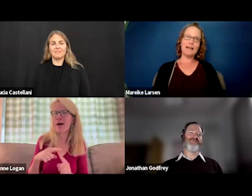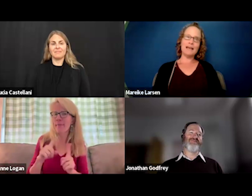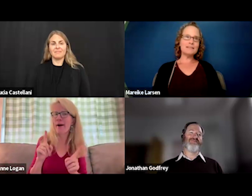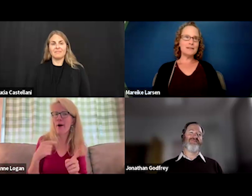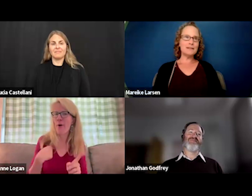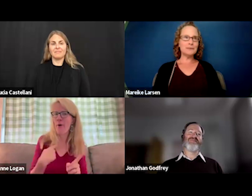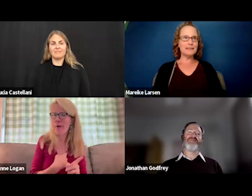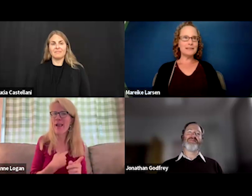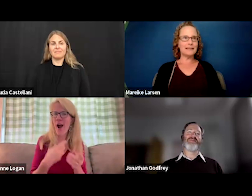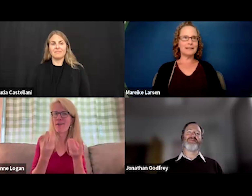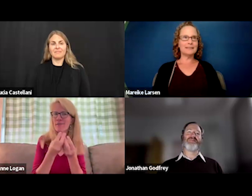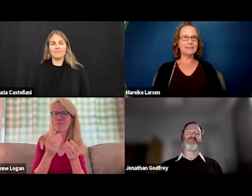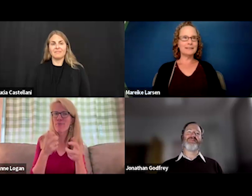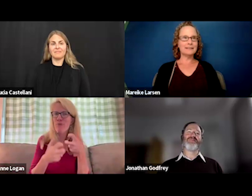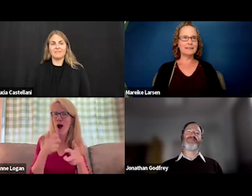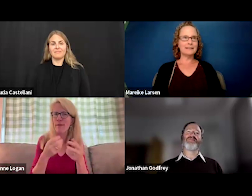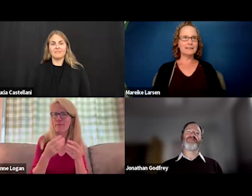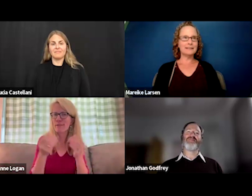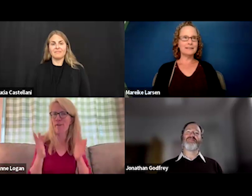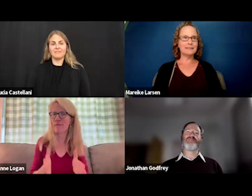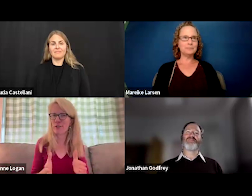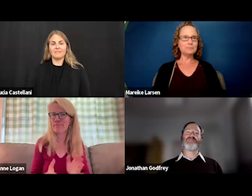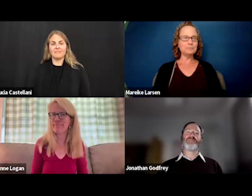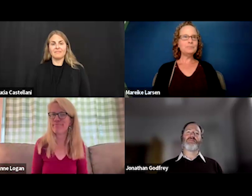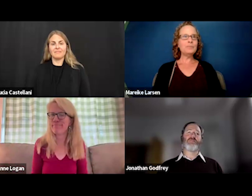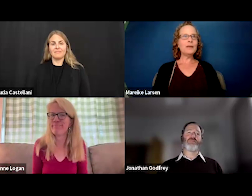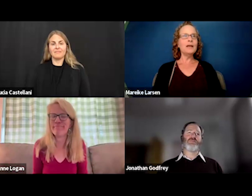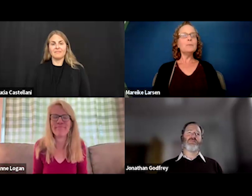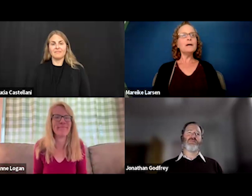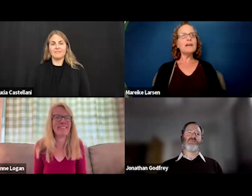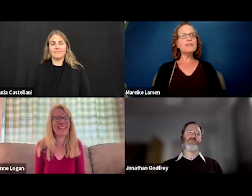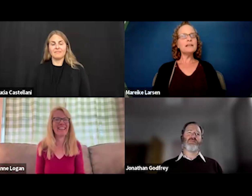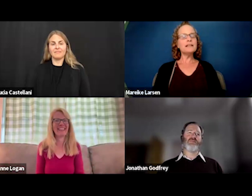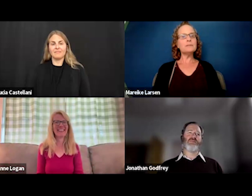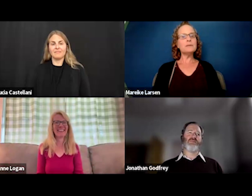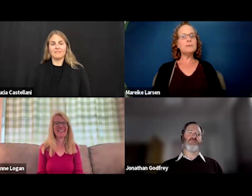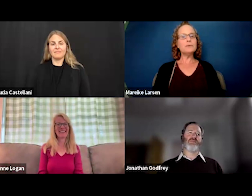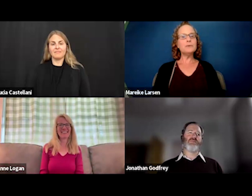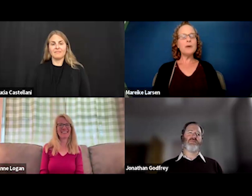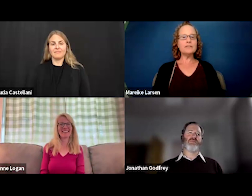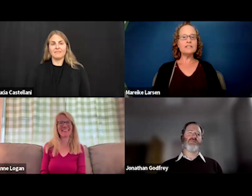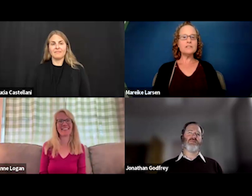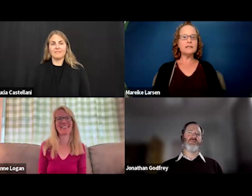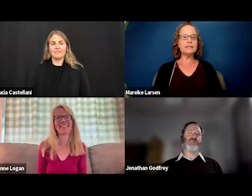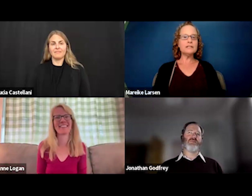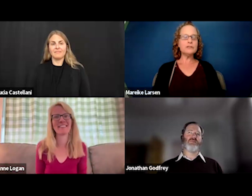That's the only thing. But I think that people who have disabilities